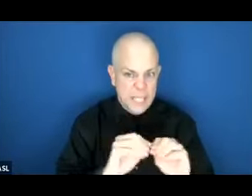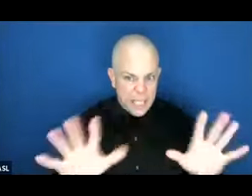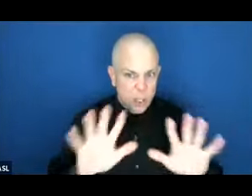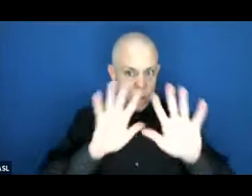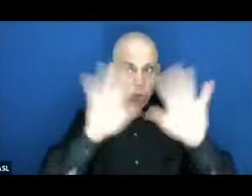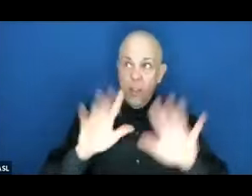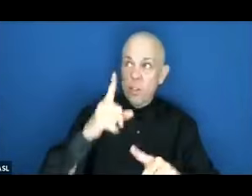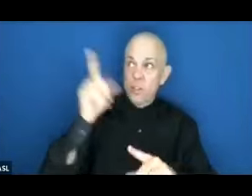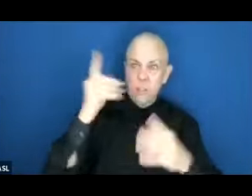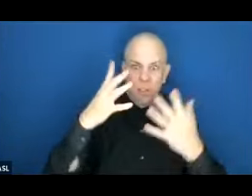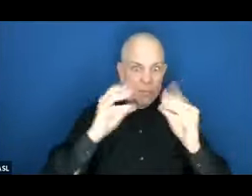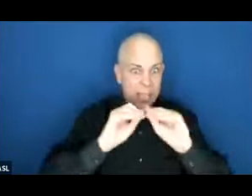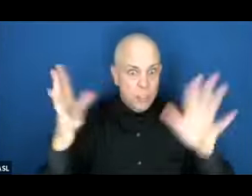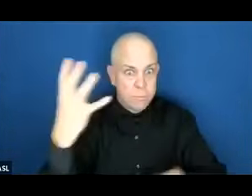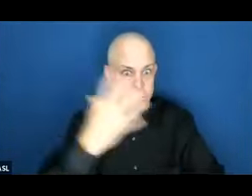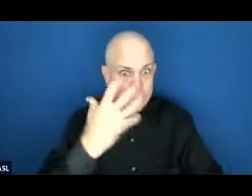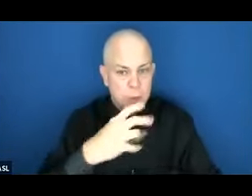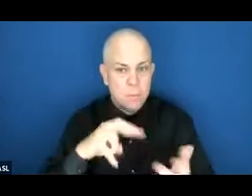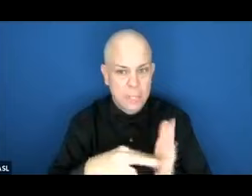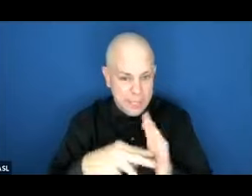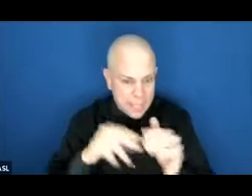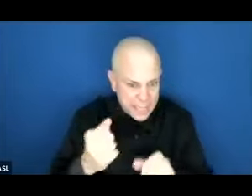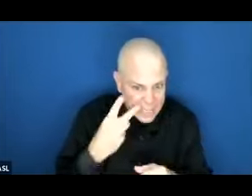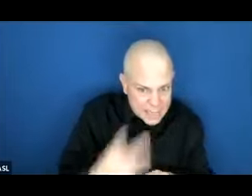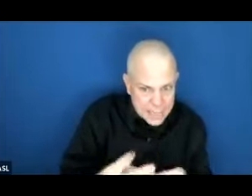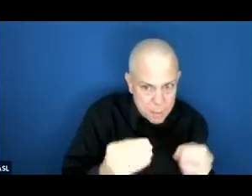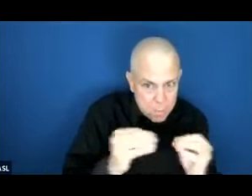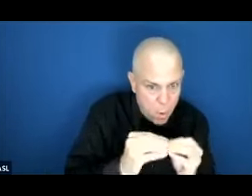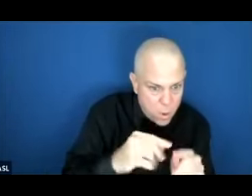everything so that will conclude your operational update